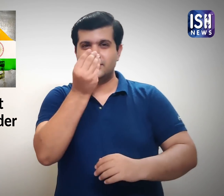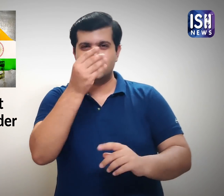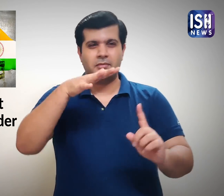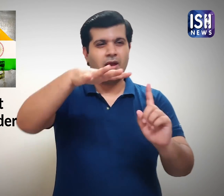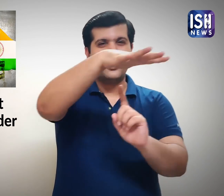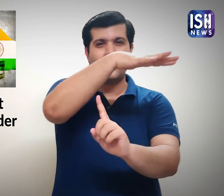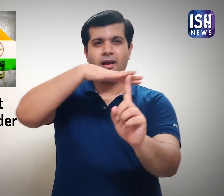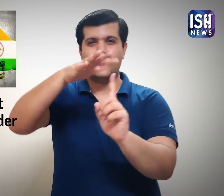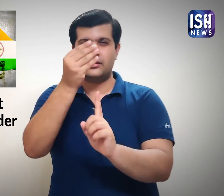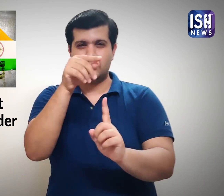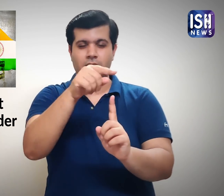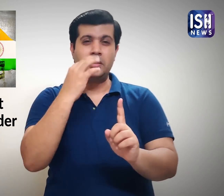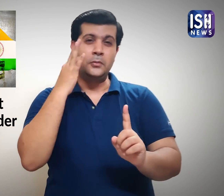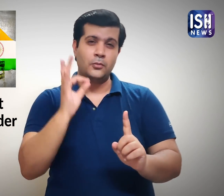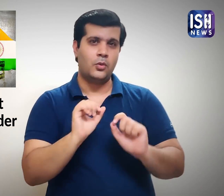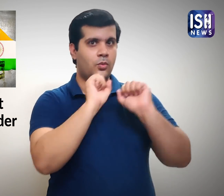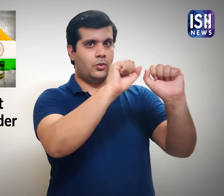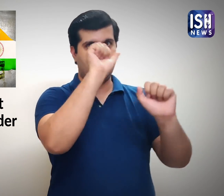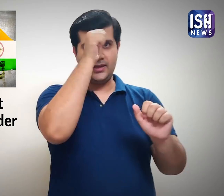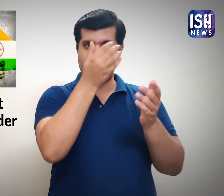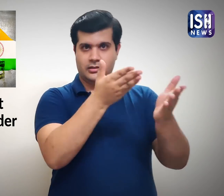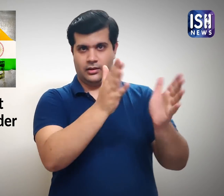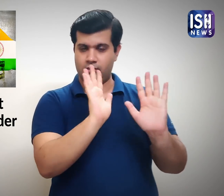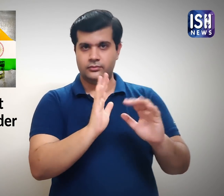There are some areas which are very important for India.